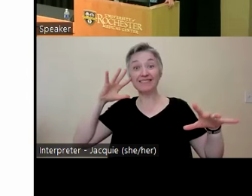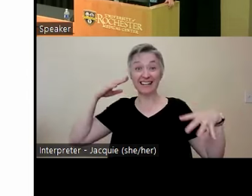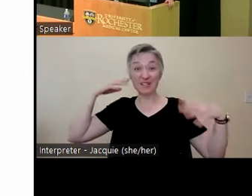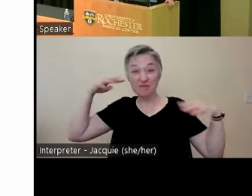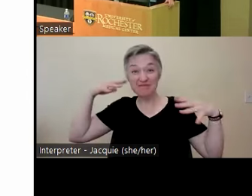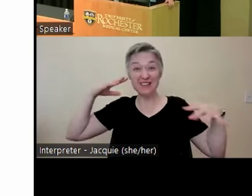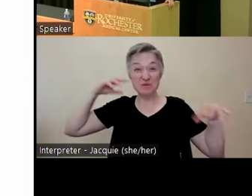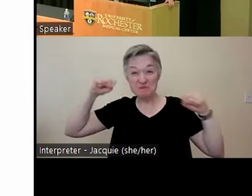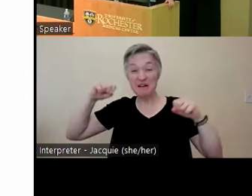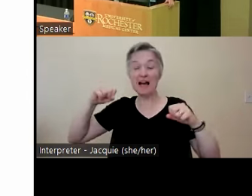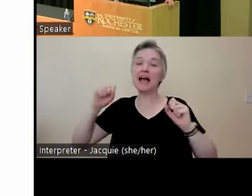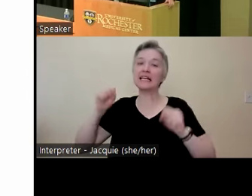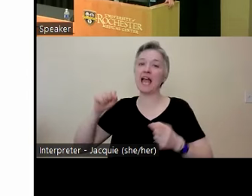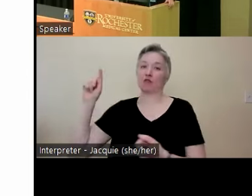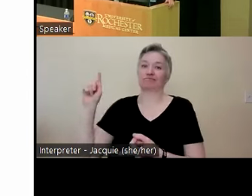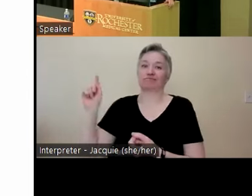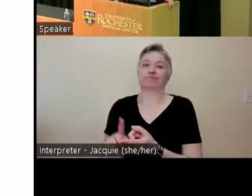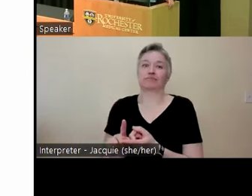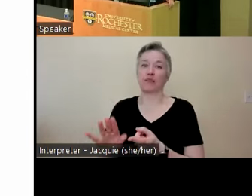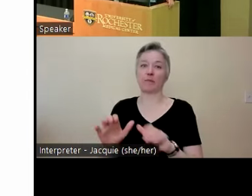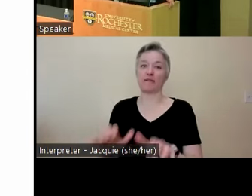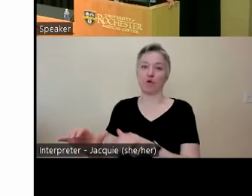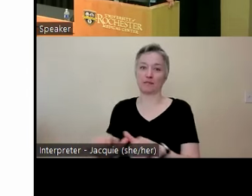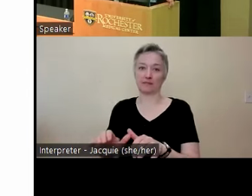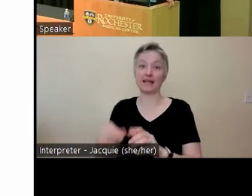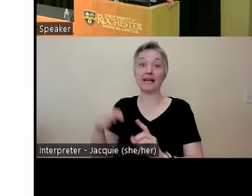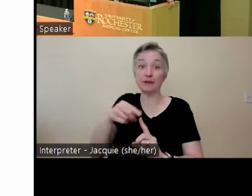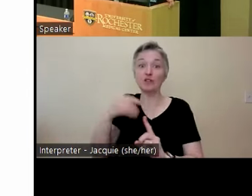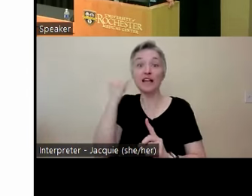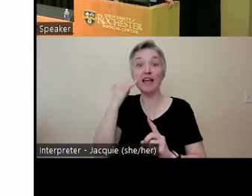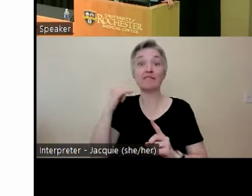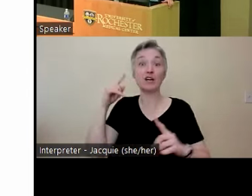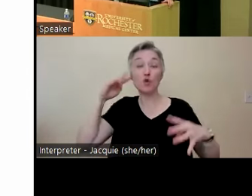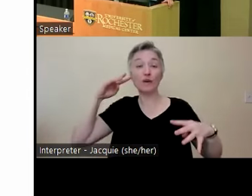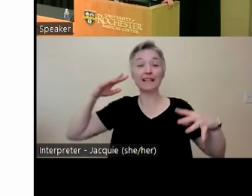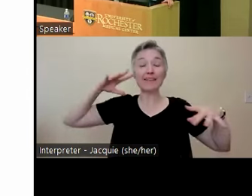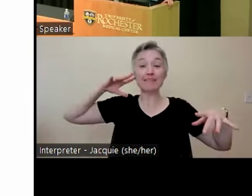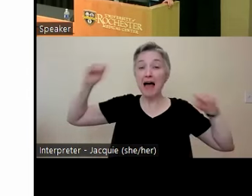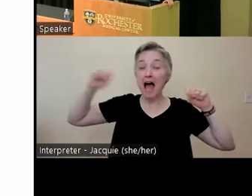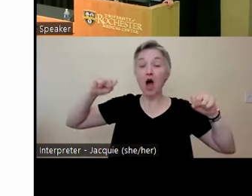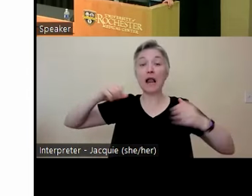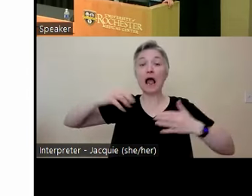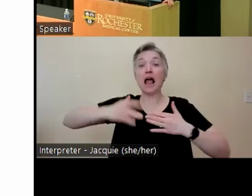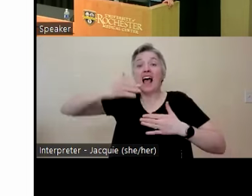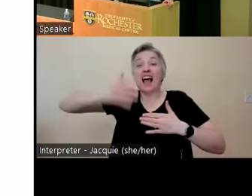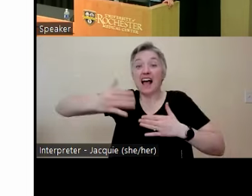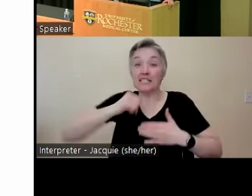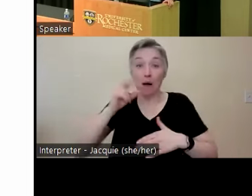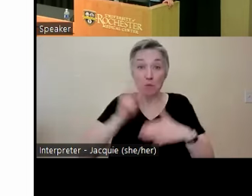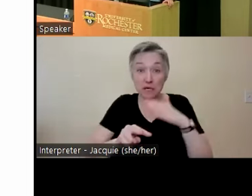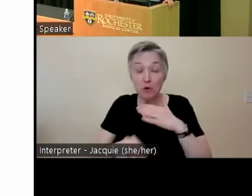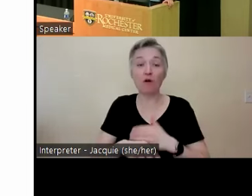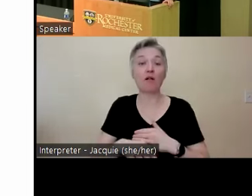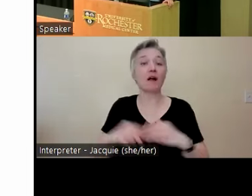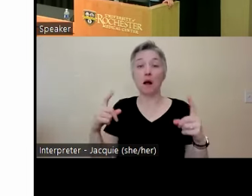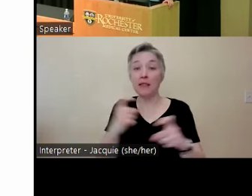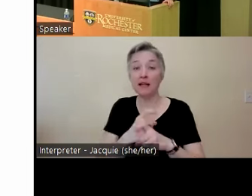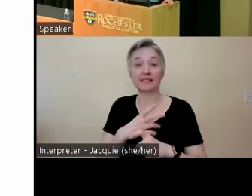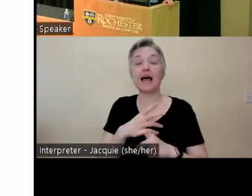noise is loud intermittent and complex and when the task the person is working on is challenging